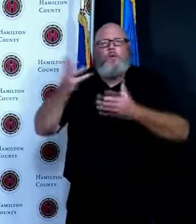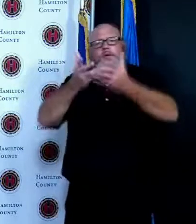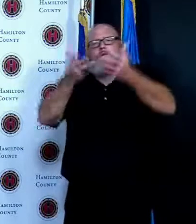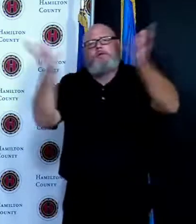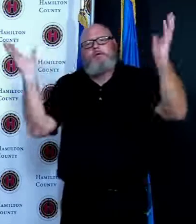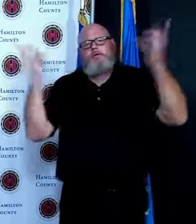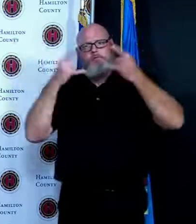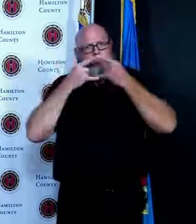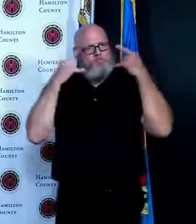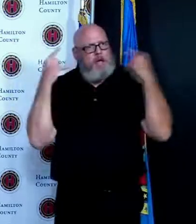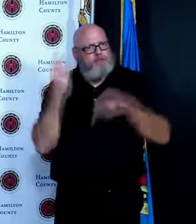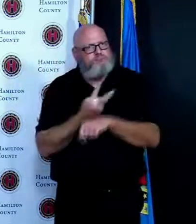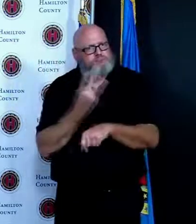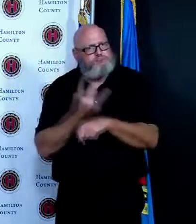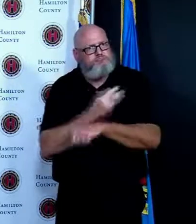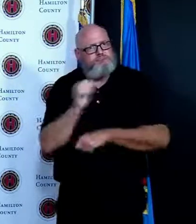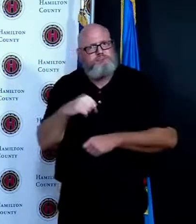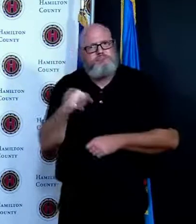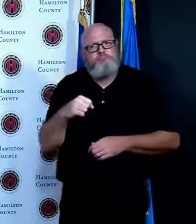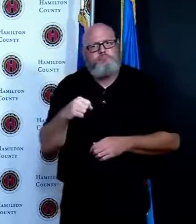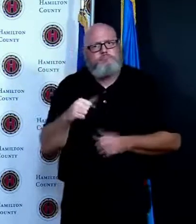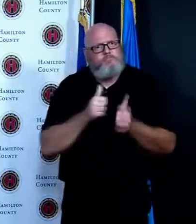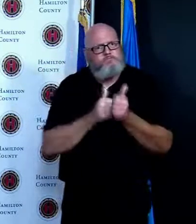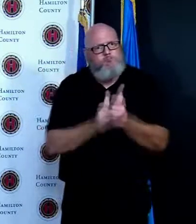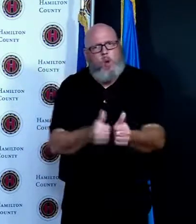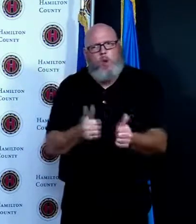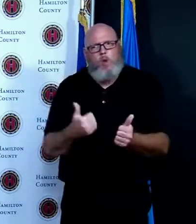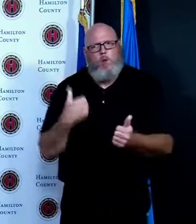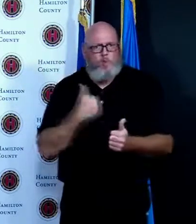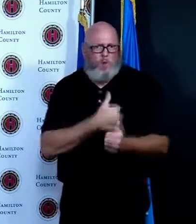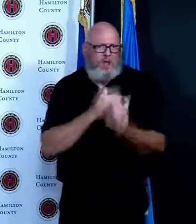you are doing the right thing you're protecting yourself you're protecting other people that